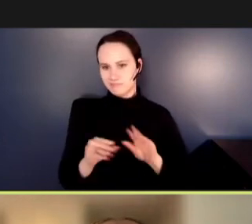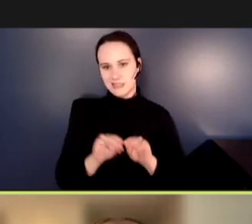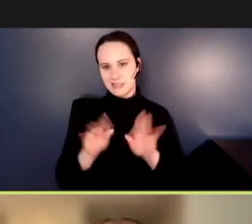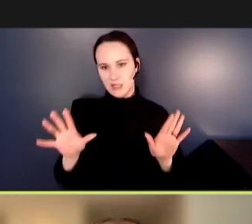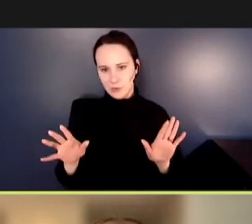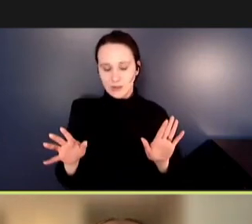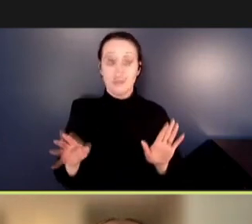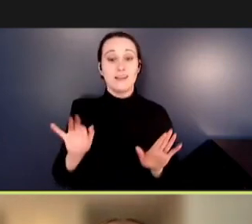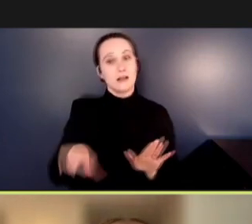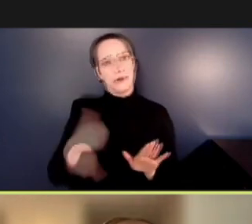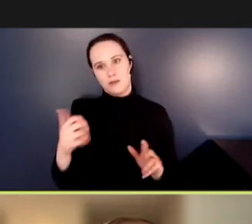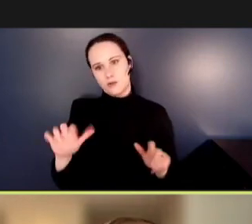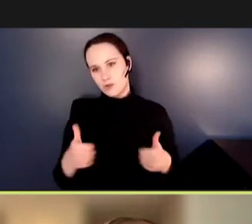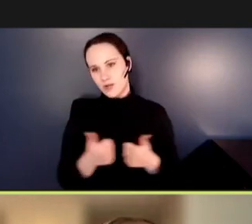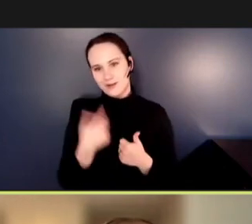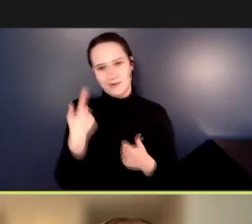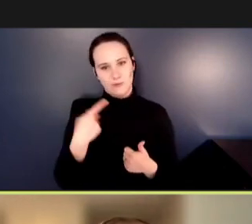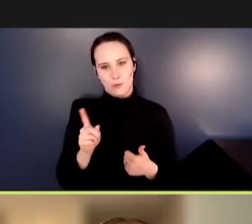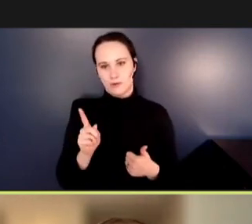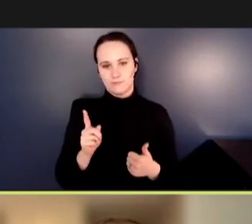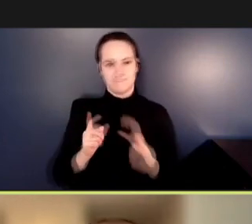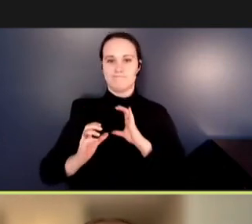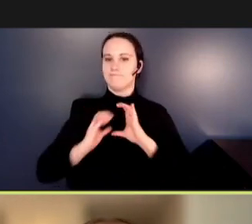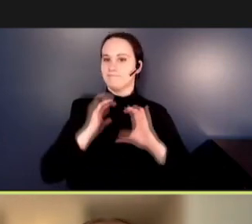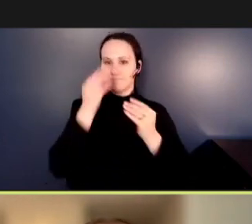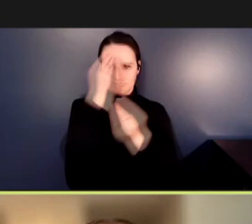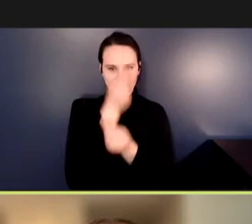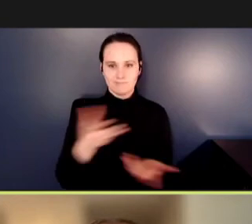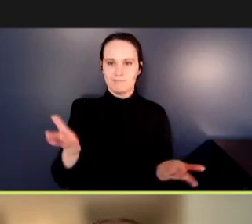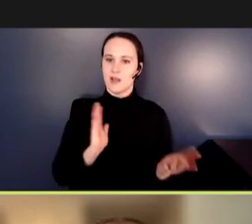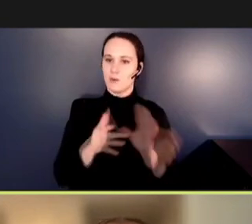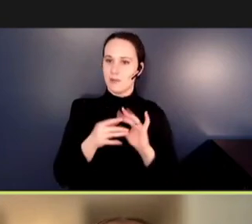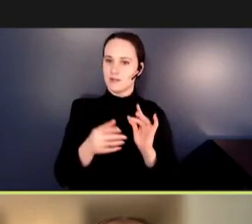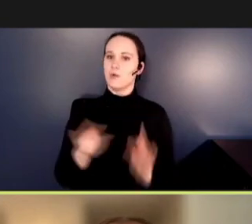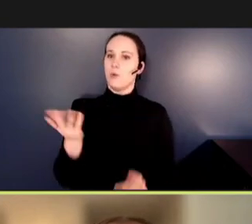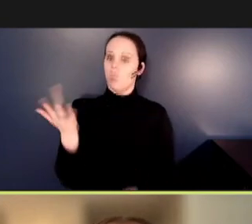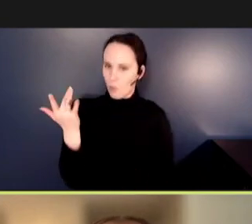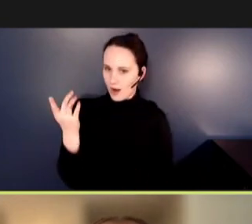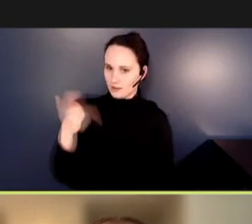challenge towards communicating the message on why we need this and why it's critical.